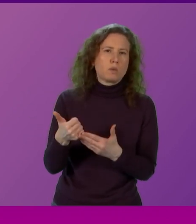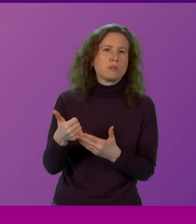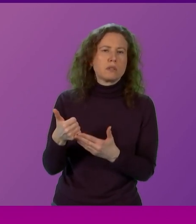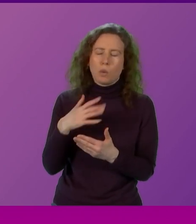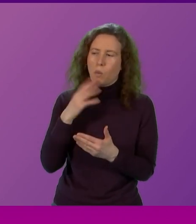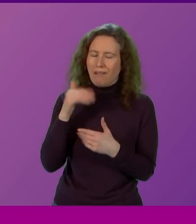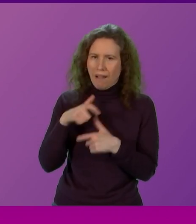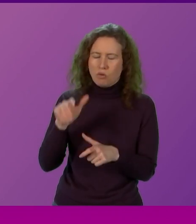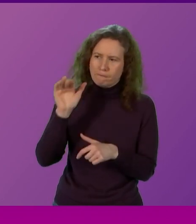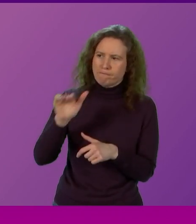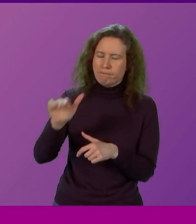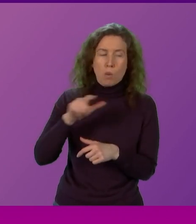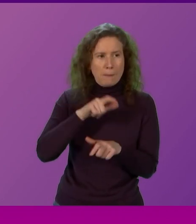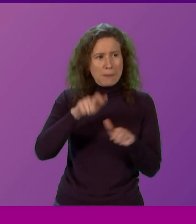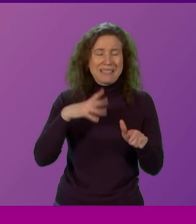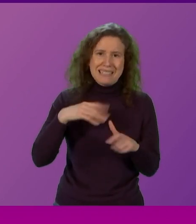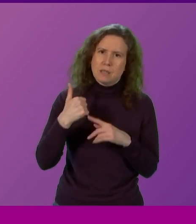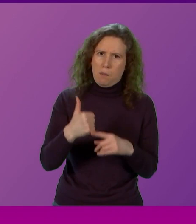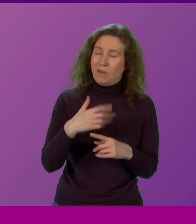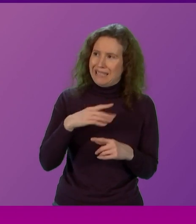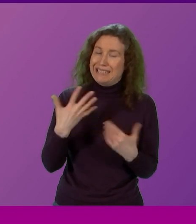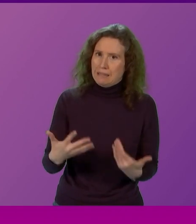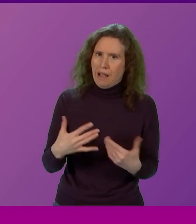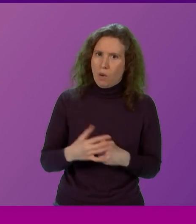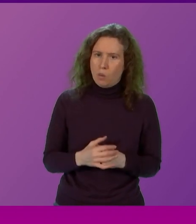do so, because people need that support and they need it now.